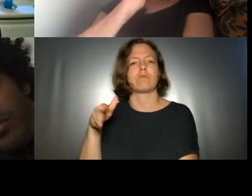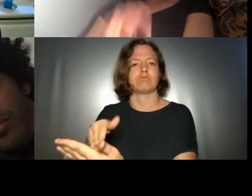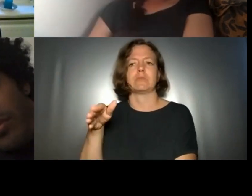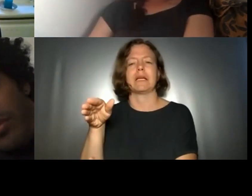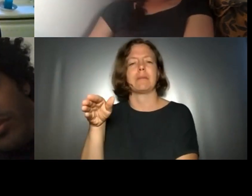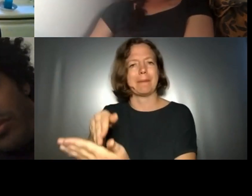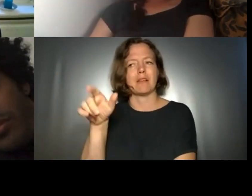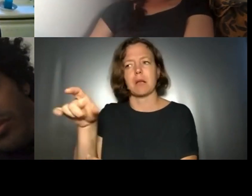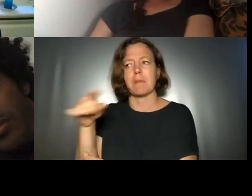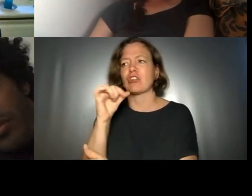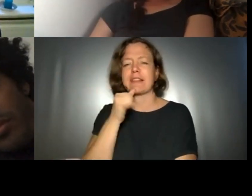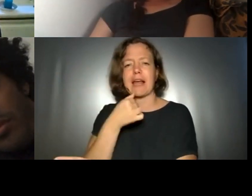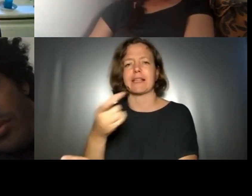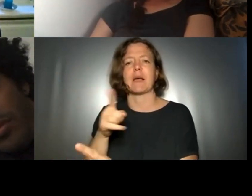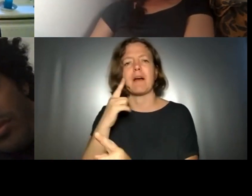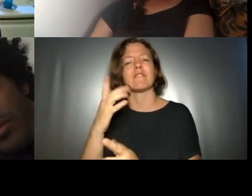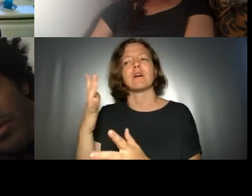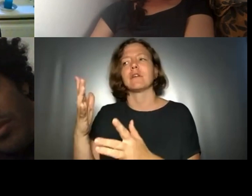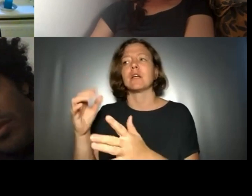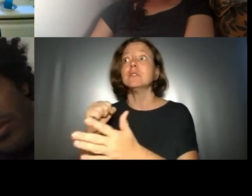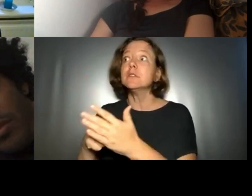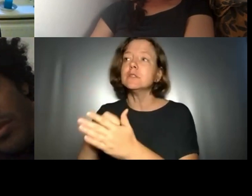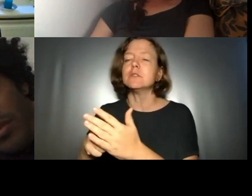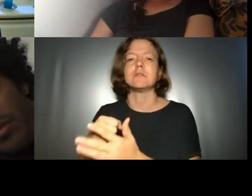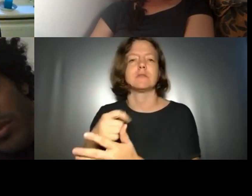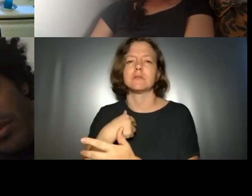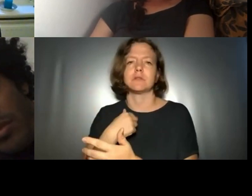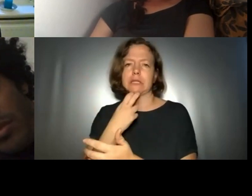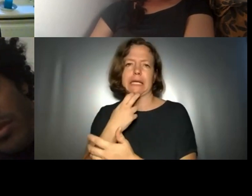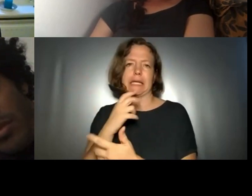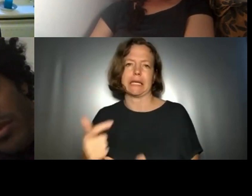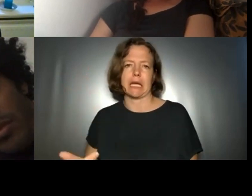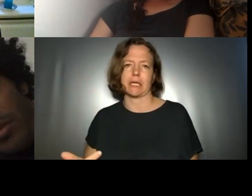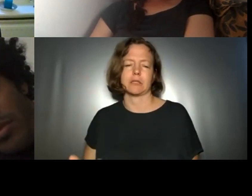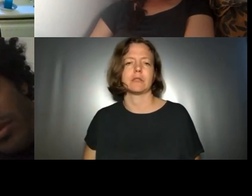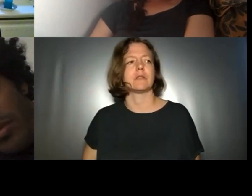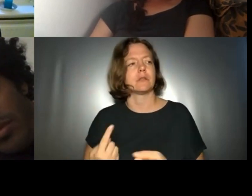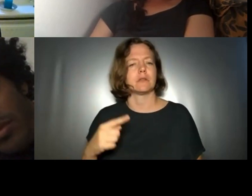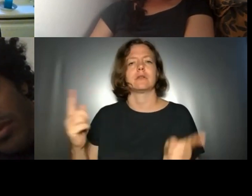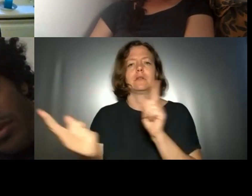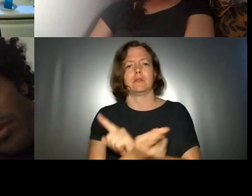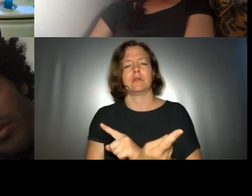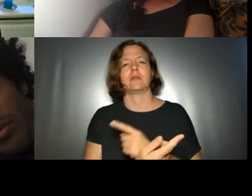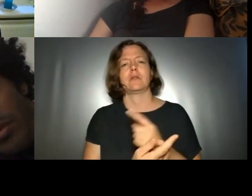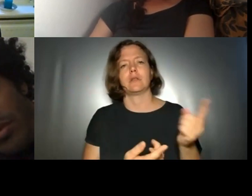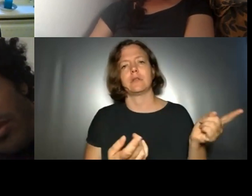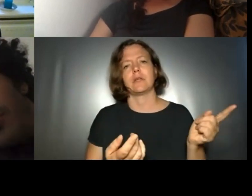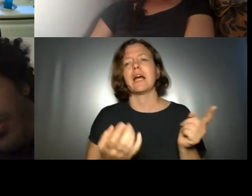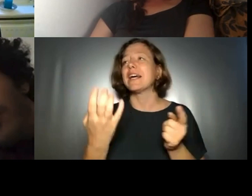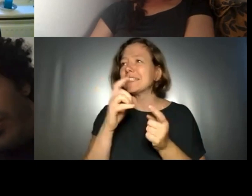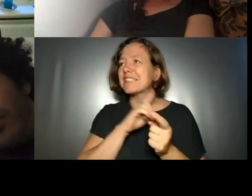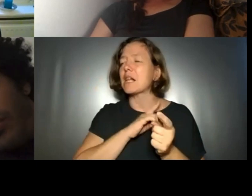And I really wish there would be more understanding from those institutions of what that actually means